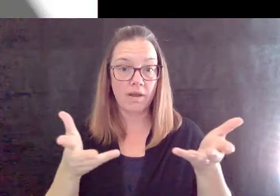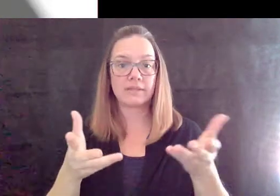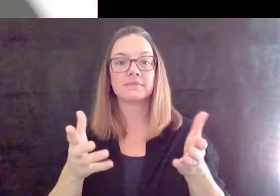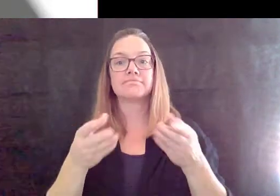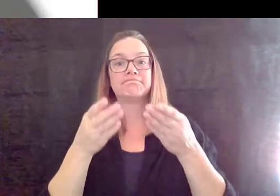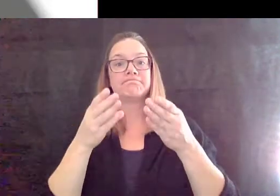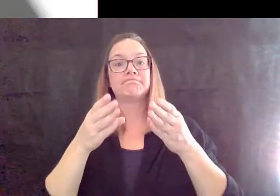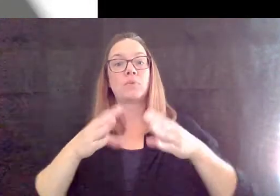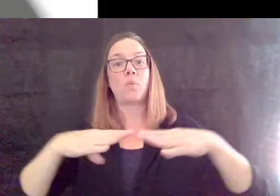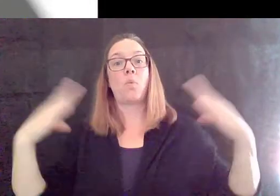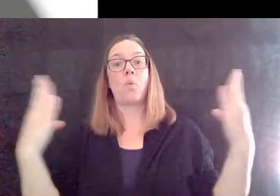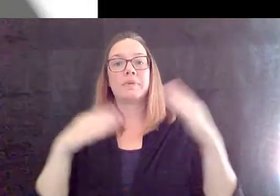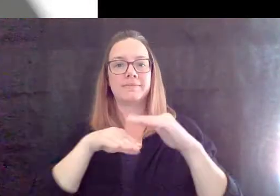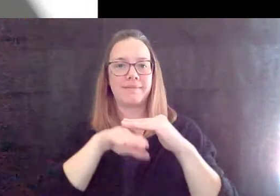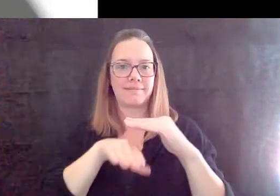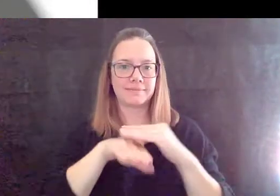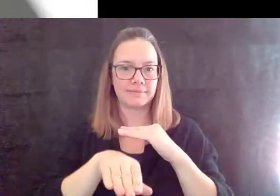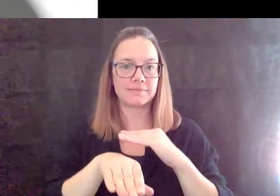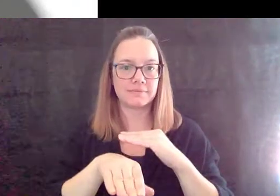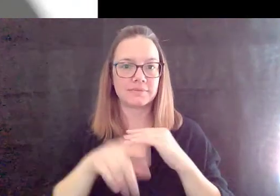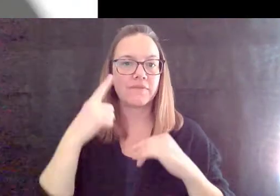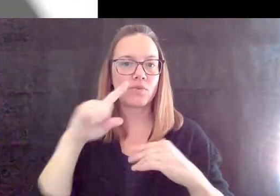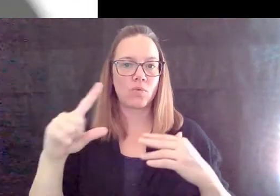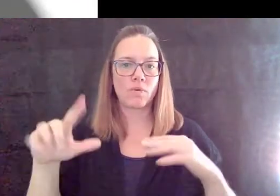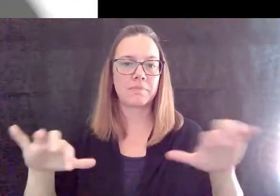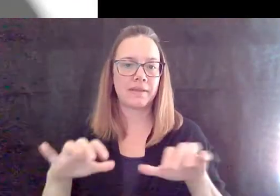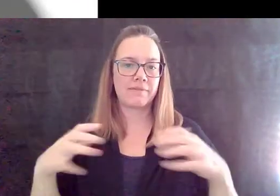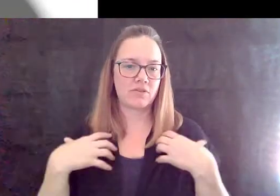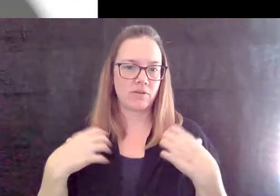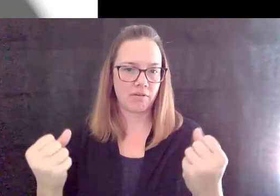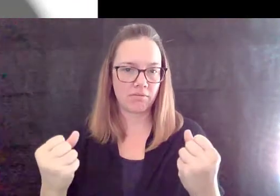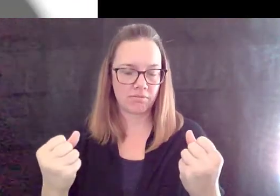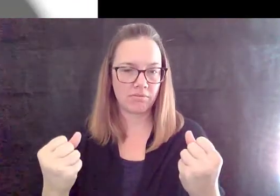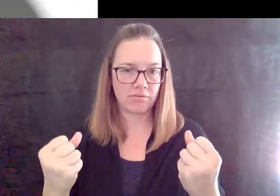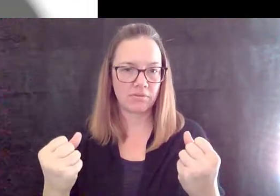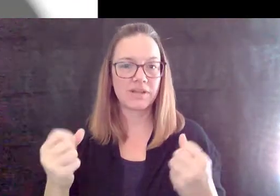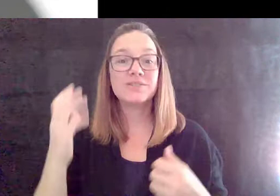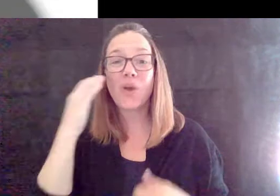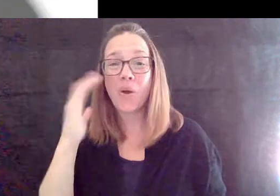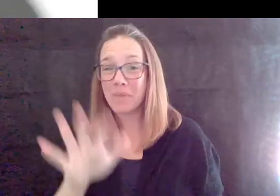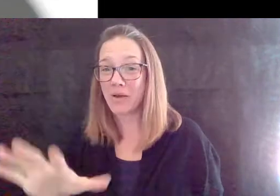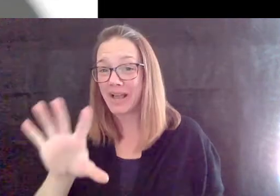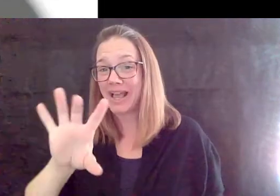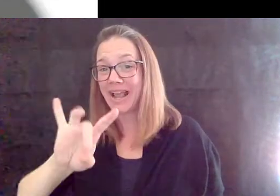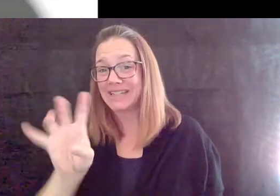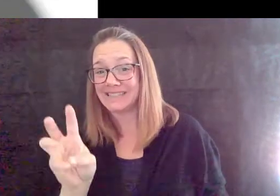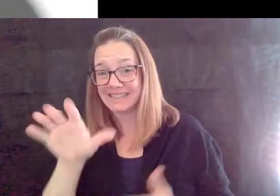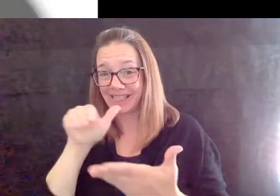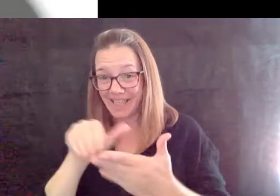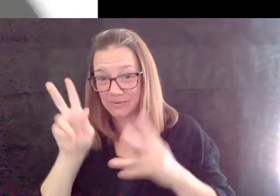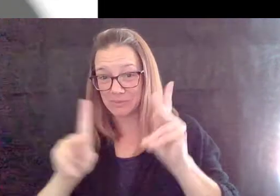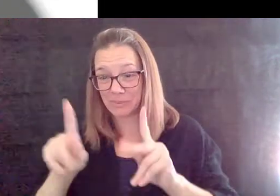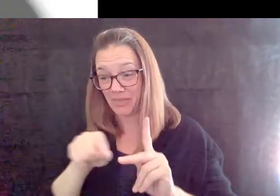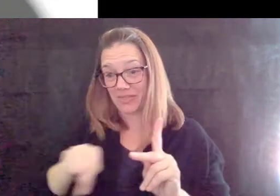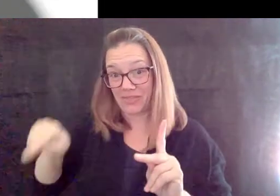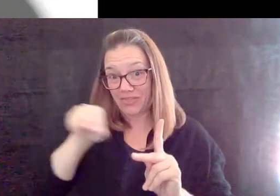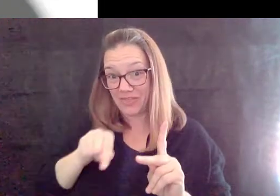to help in behavioral health, right. We know around that 86,000 people, not all of them are ready to come into treatment.